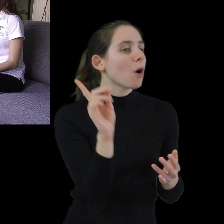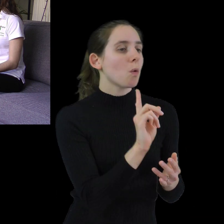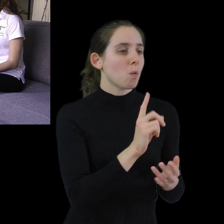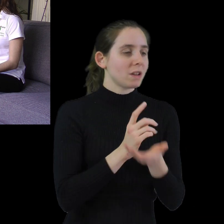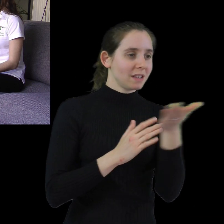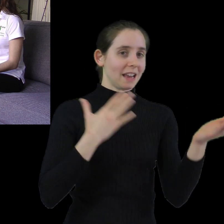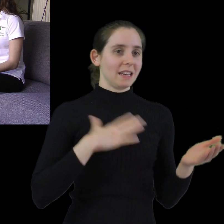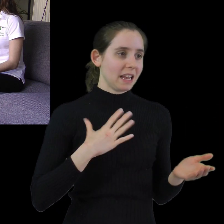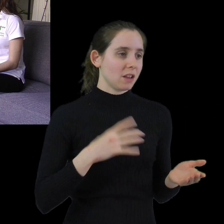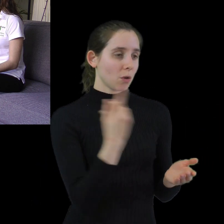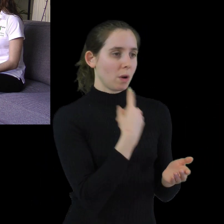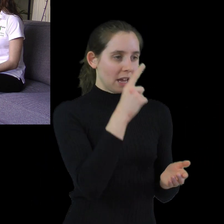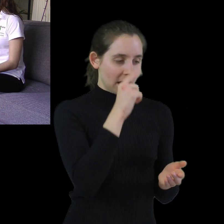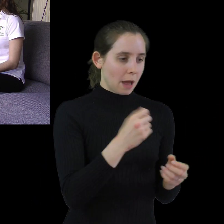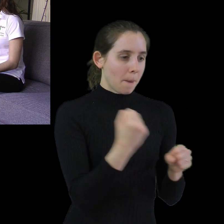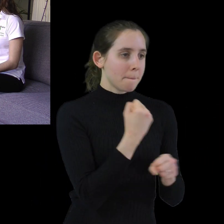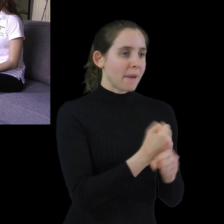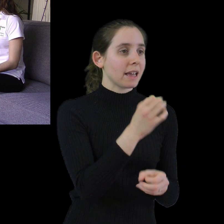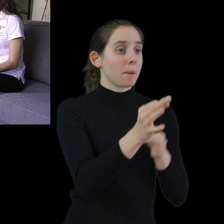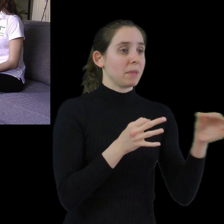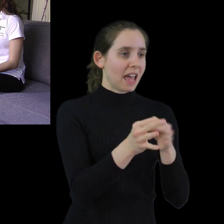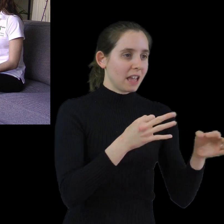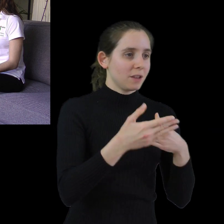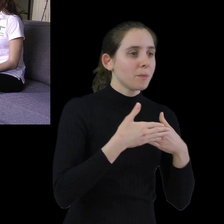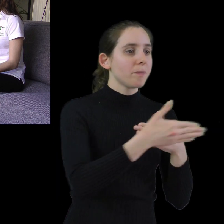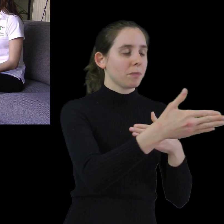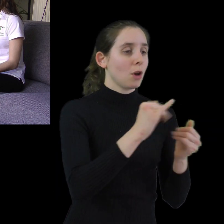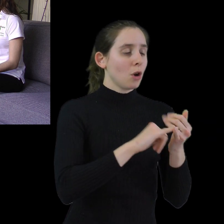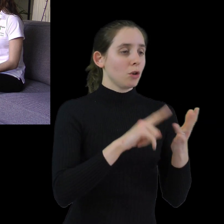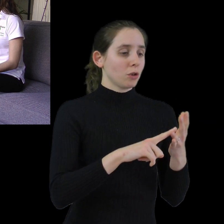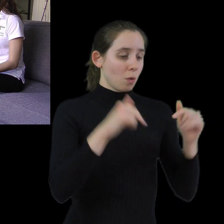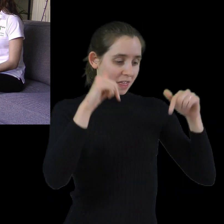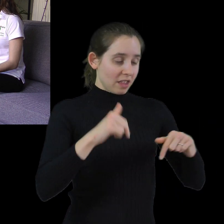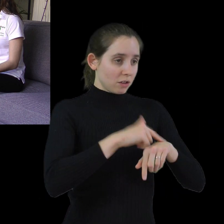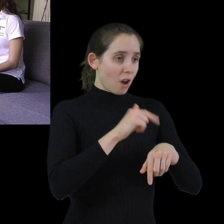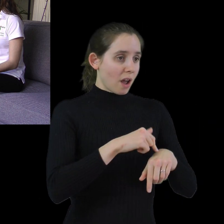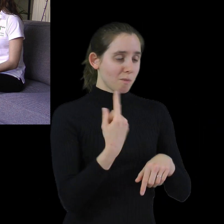then we start formulating those hard plans moving forward. So probably at this stage we probably don't have